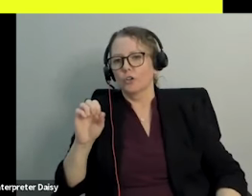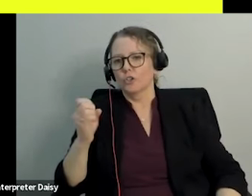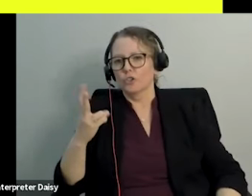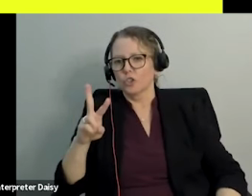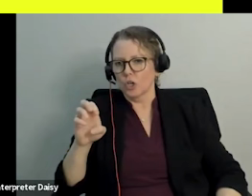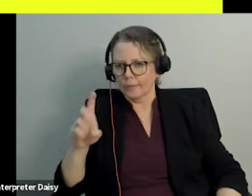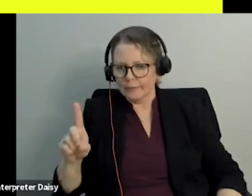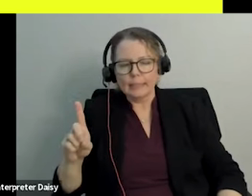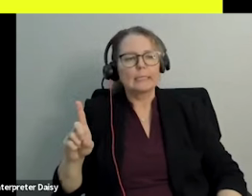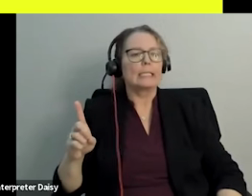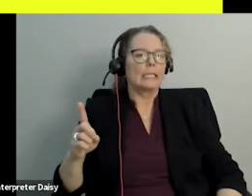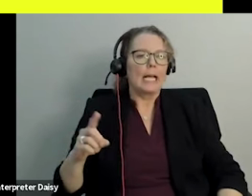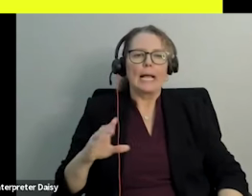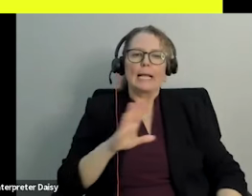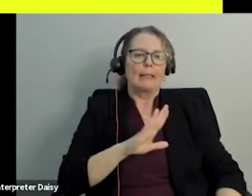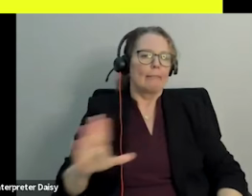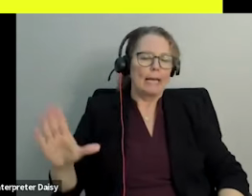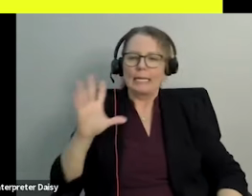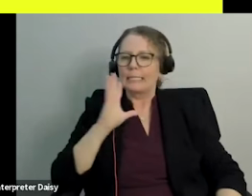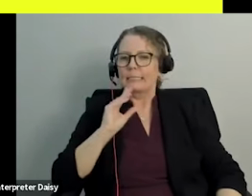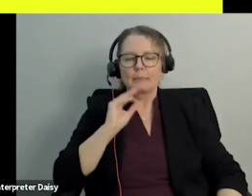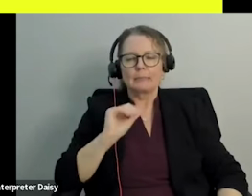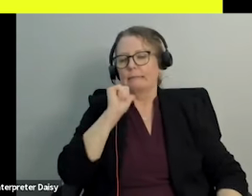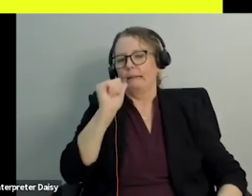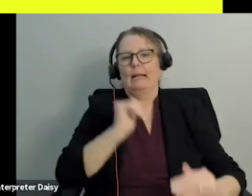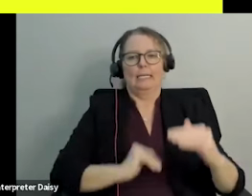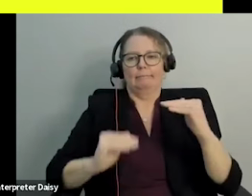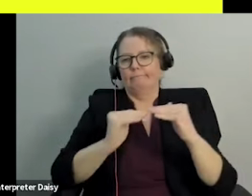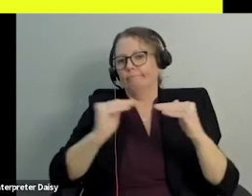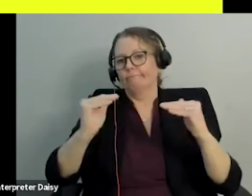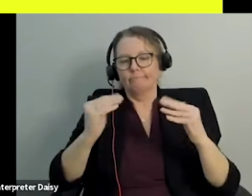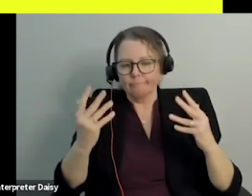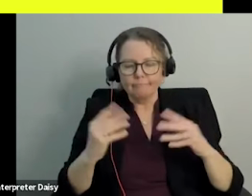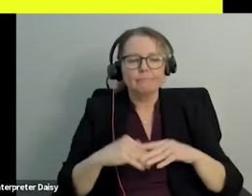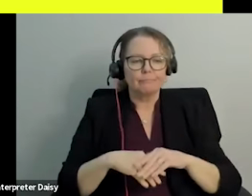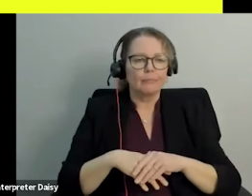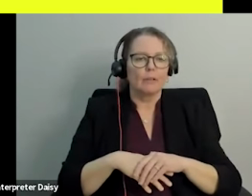and their experience is far from equitable or accessible. So as mentioned earlier,